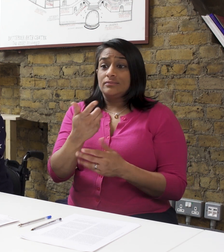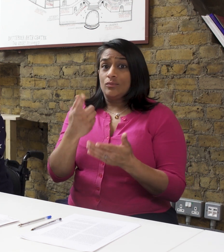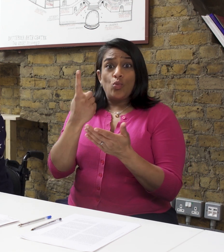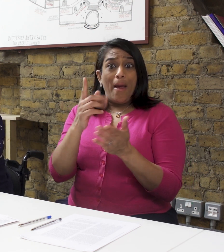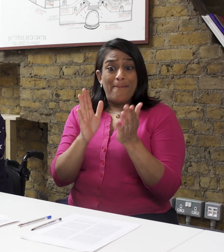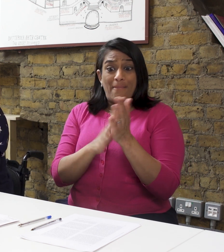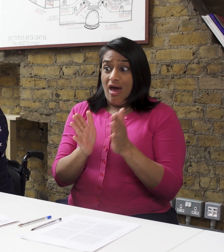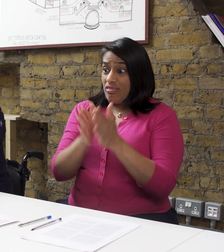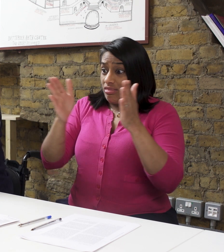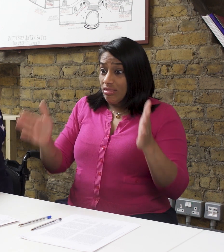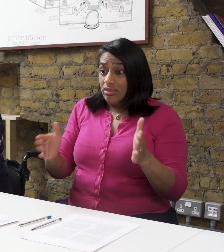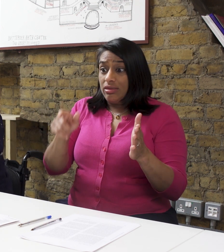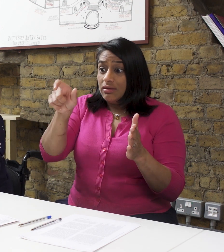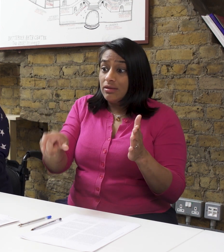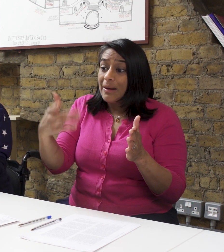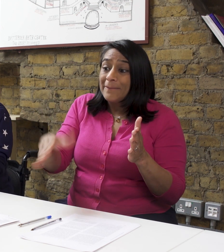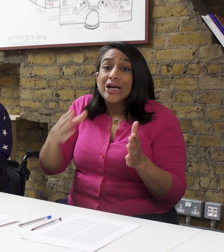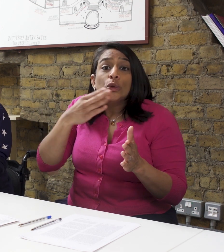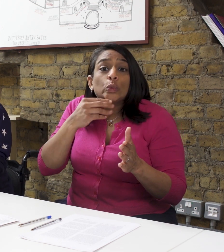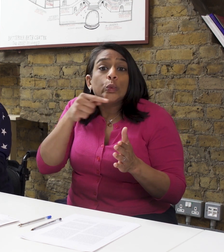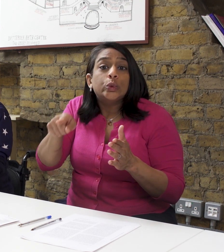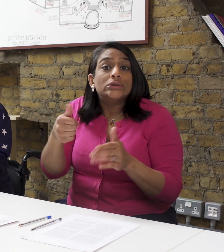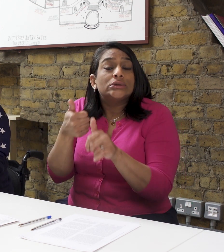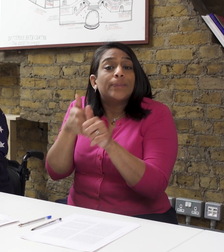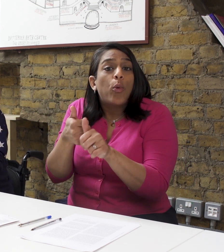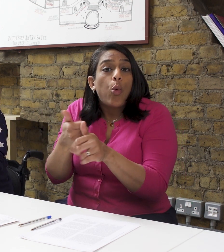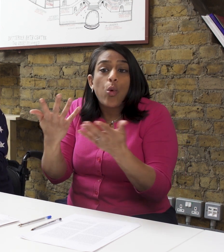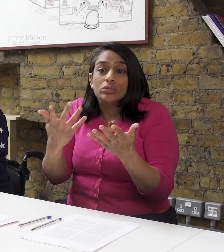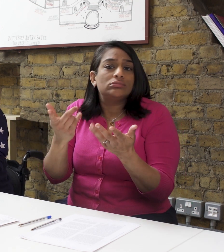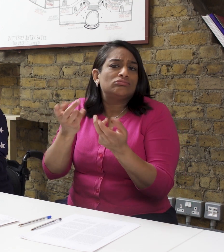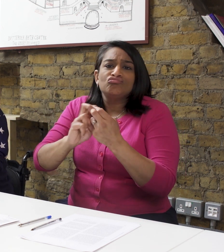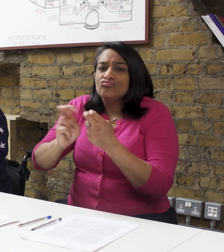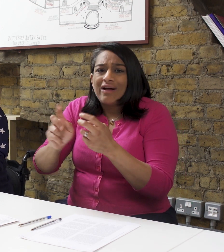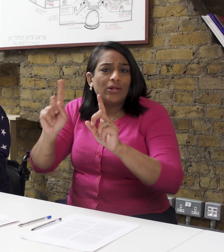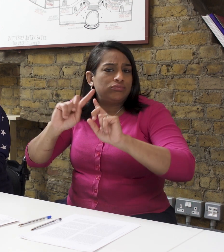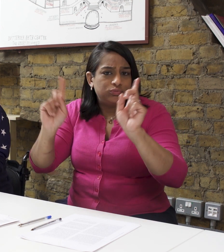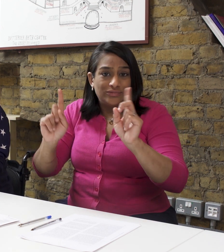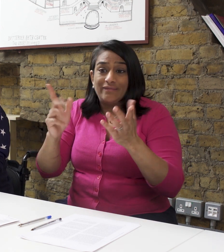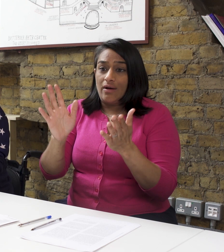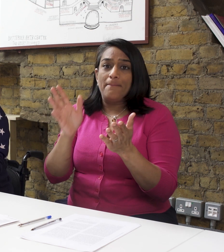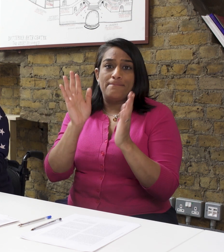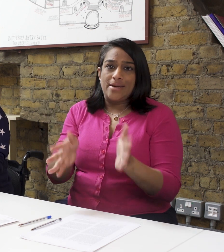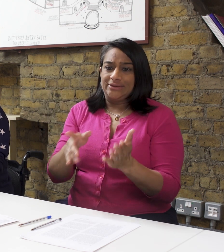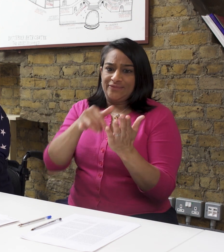biscuit, cats, hedgehog For every calendar month that support is used, biscuit